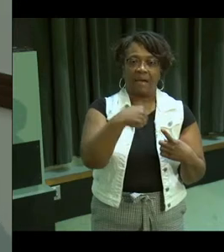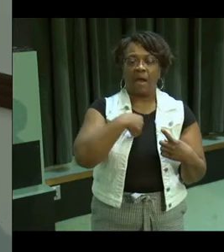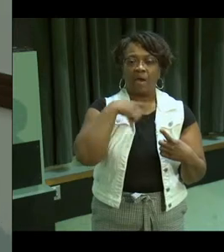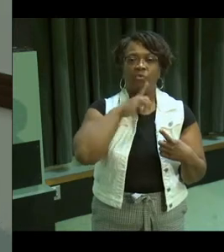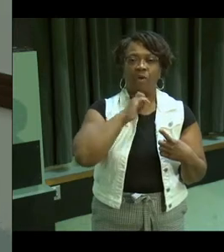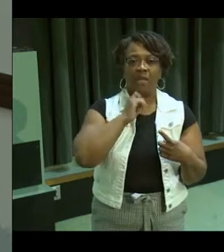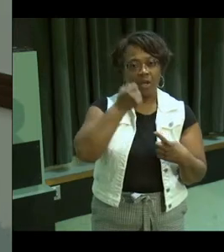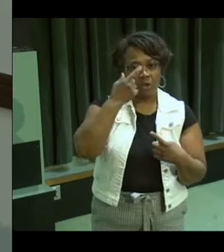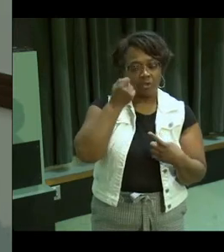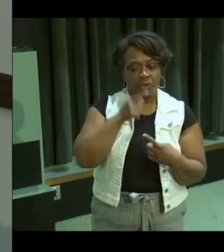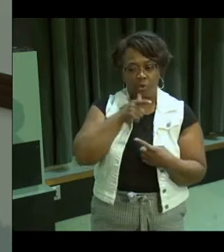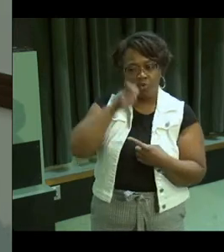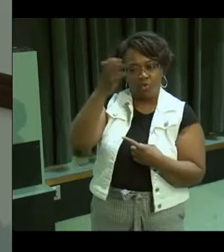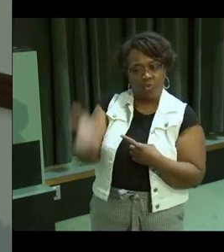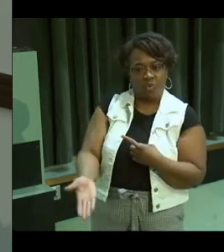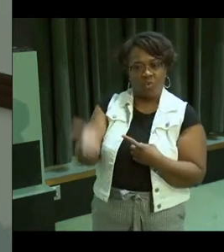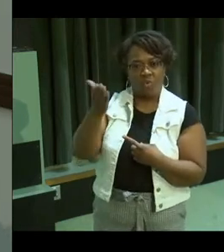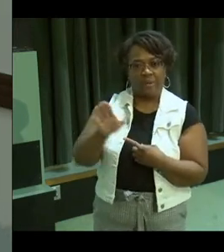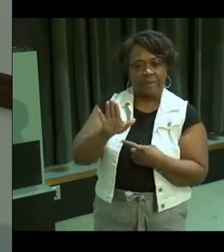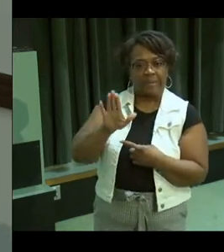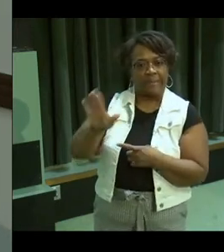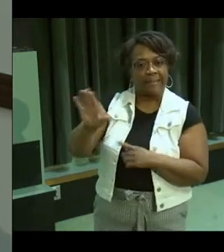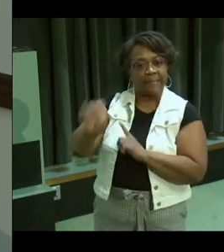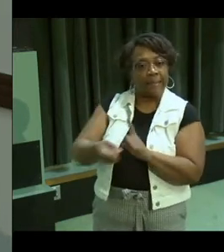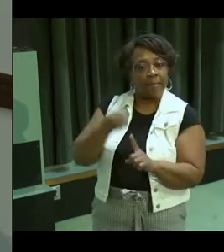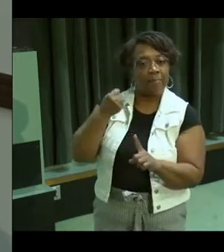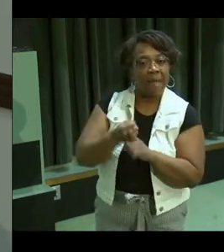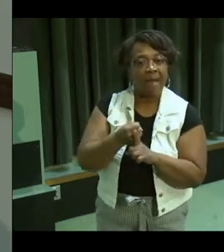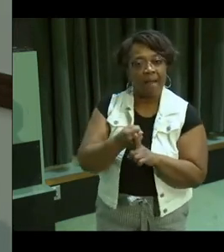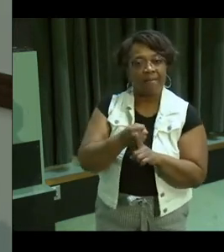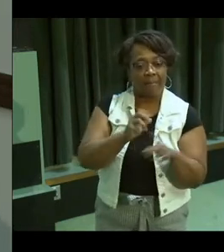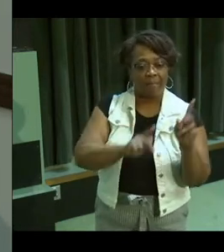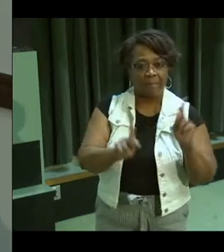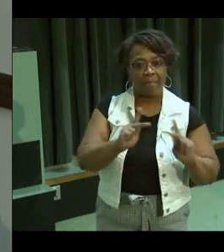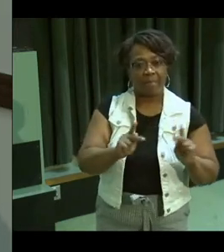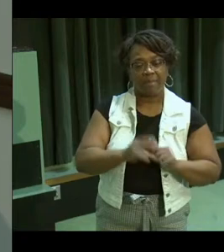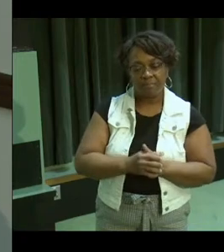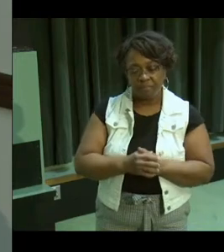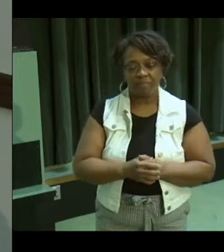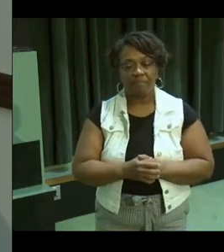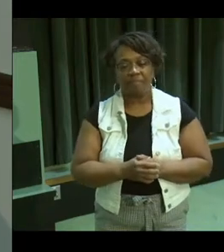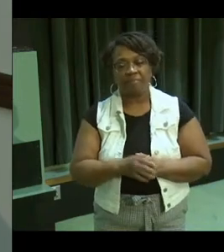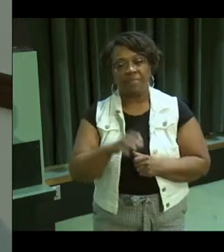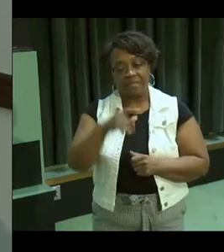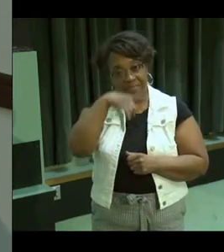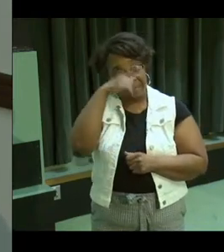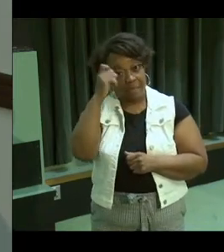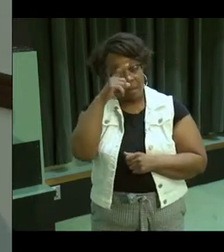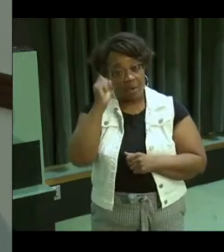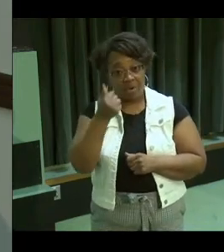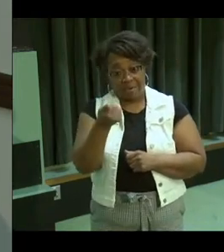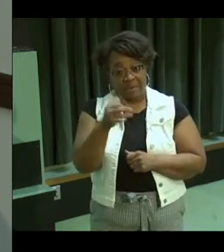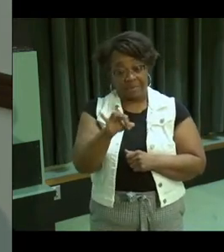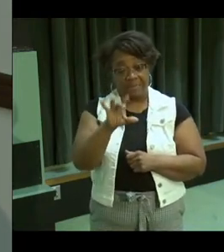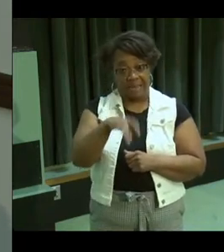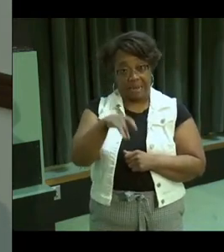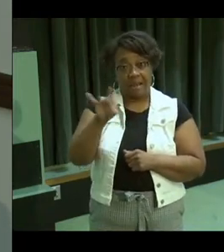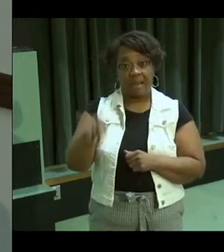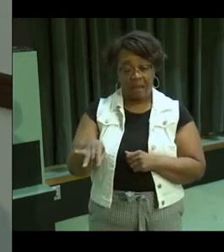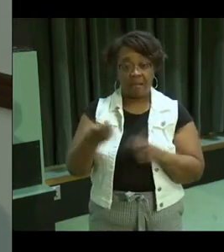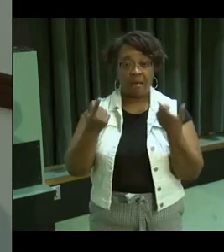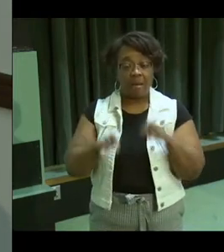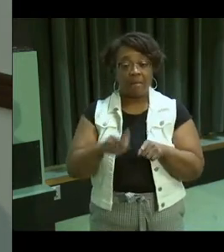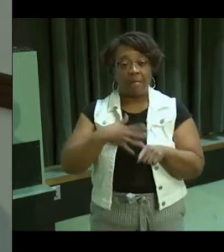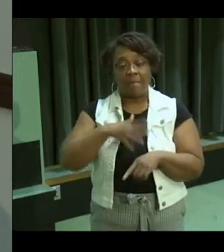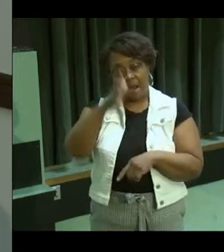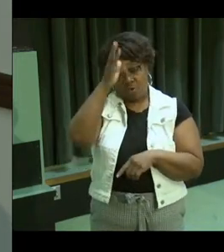grandfather was and what kind of